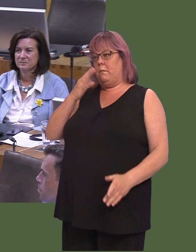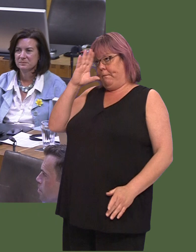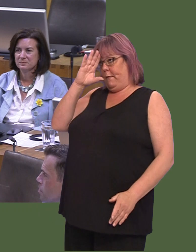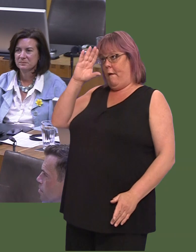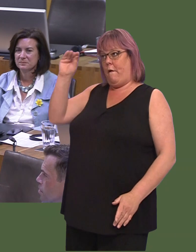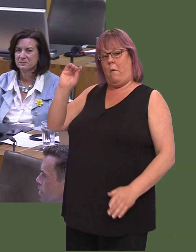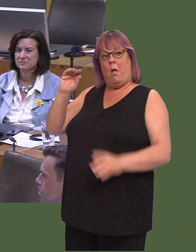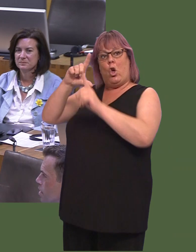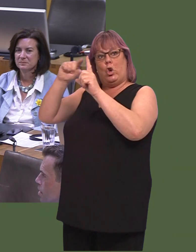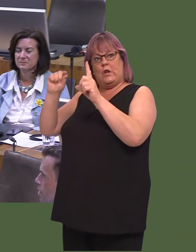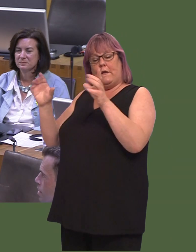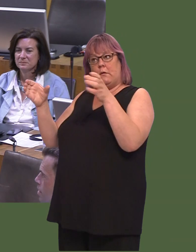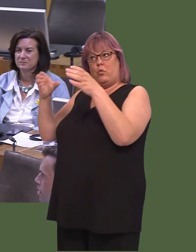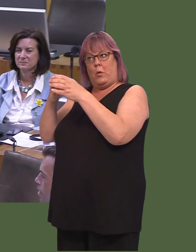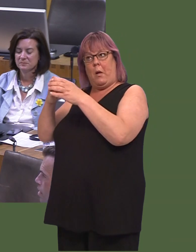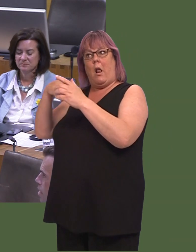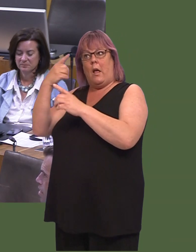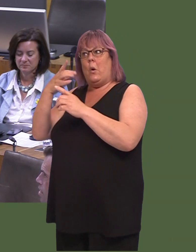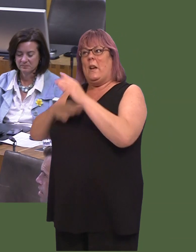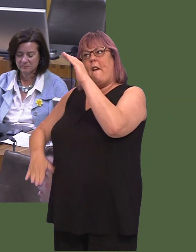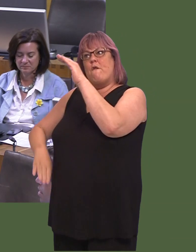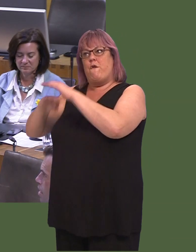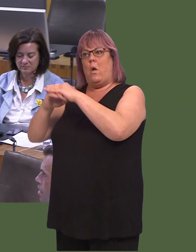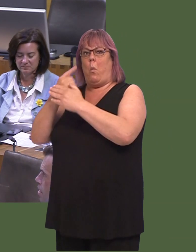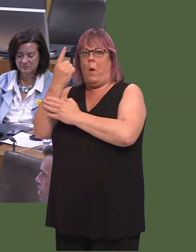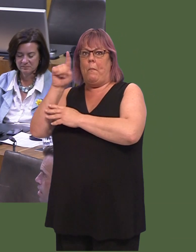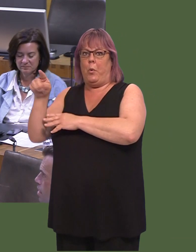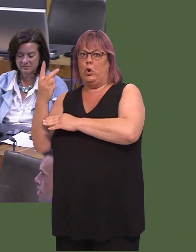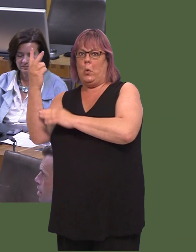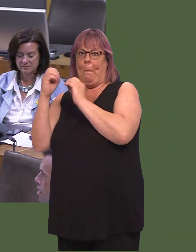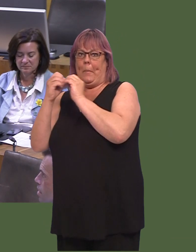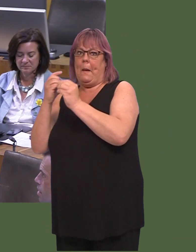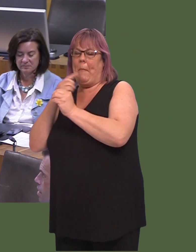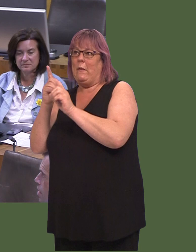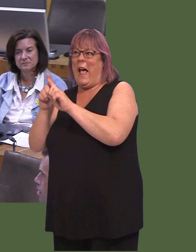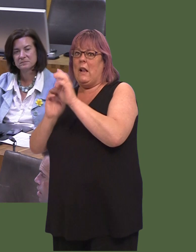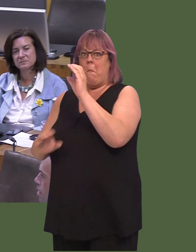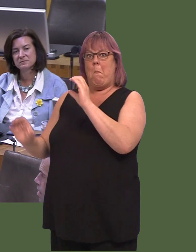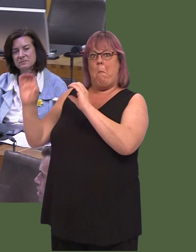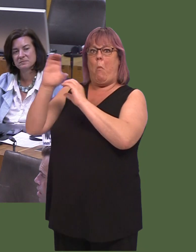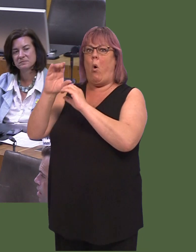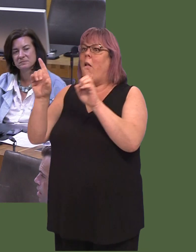he will demand of his party in London that we should get a full £1.2 billion and more,